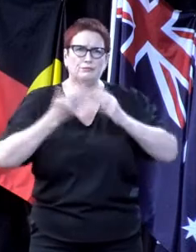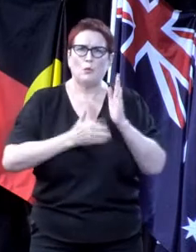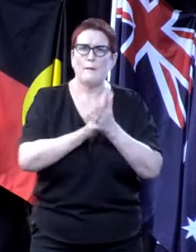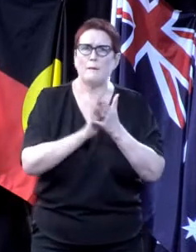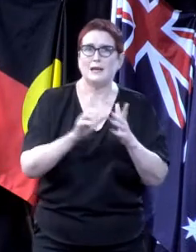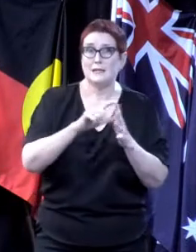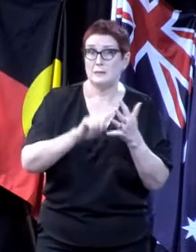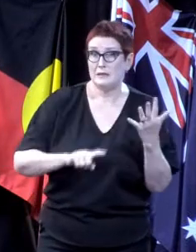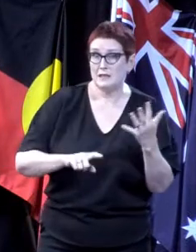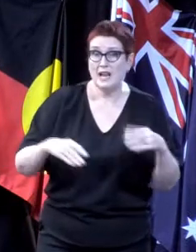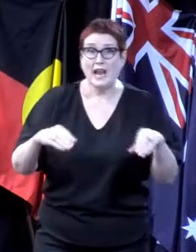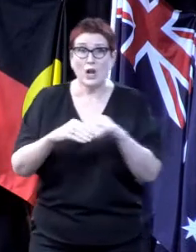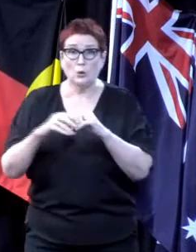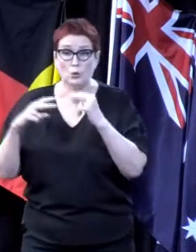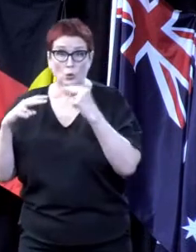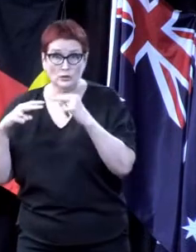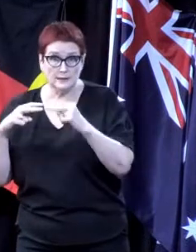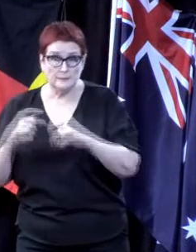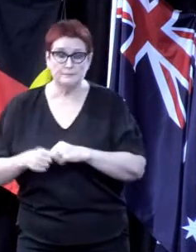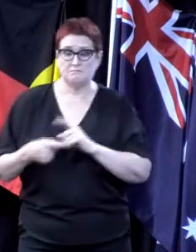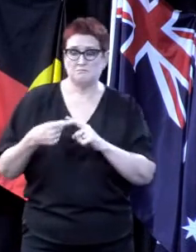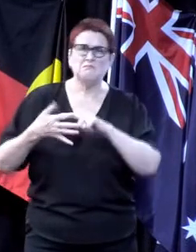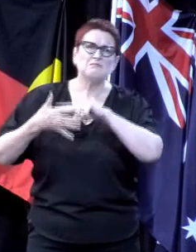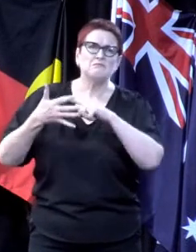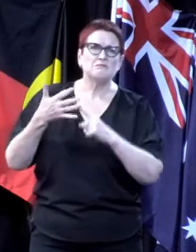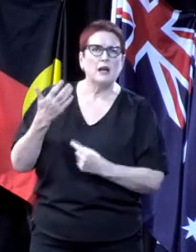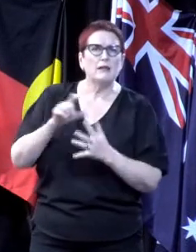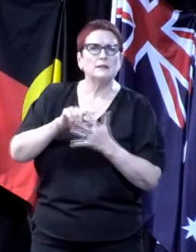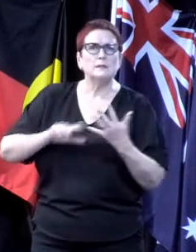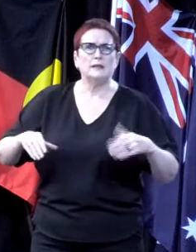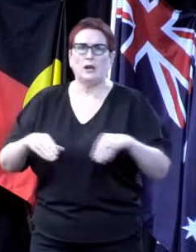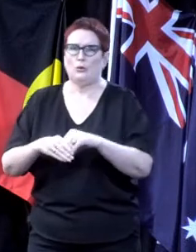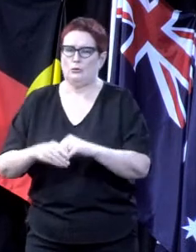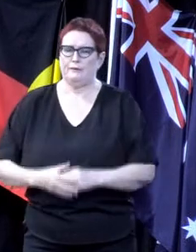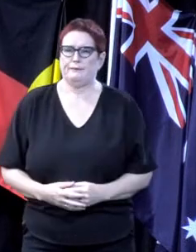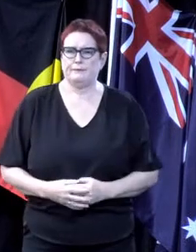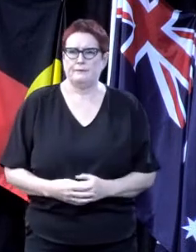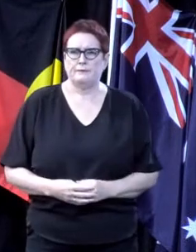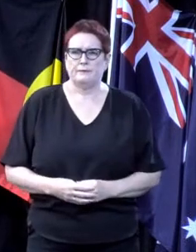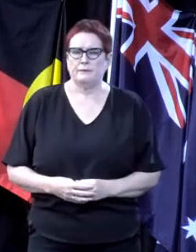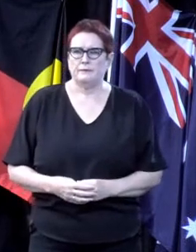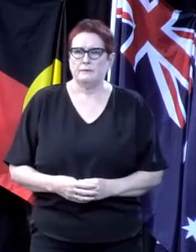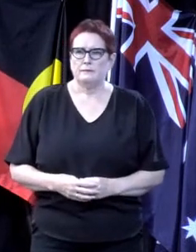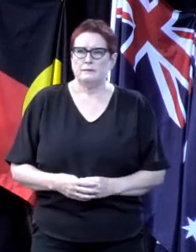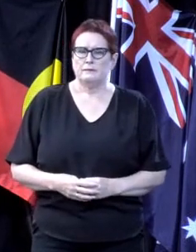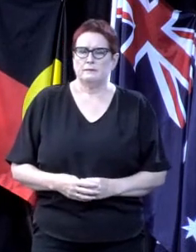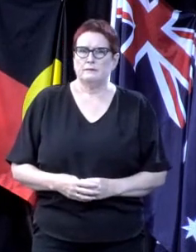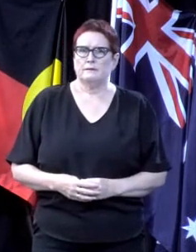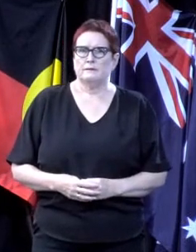for instance, autism and other disabilities? And can I say there we've heard a lot of evidence